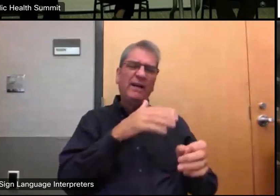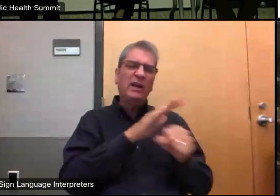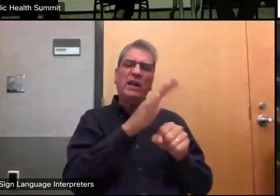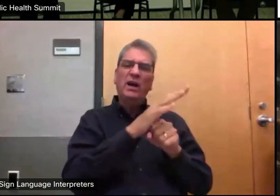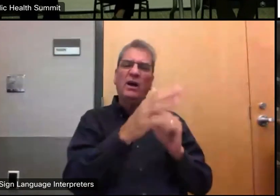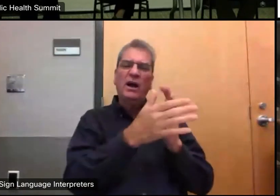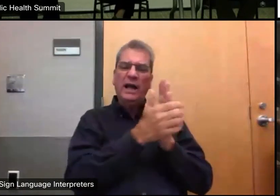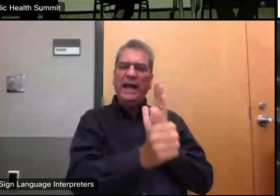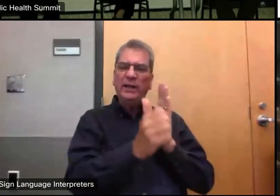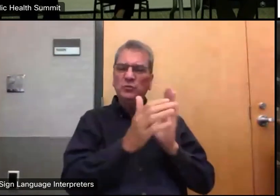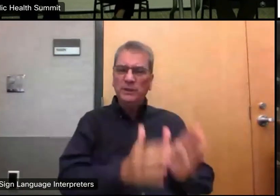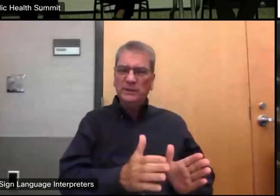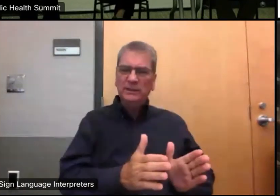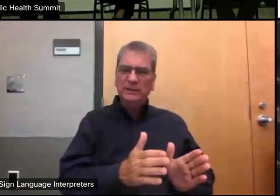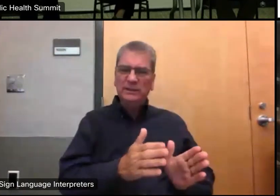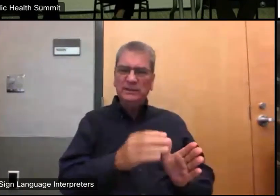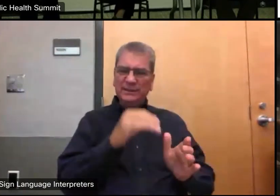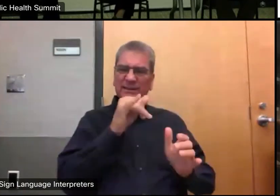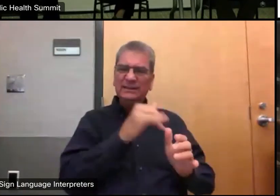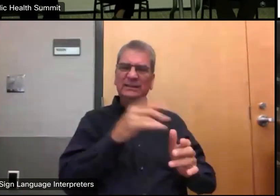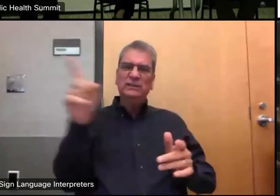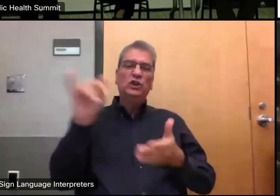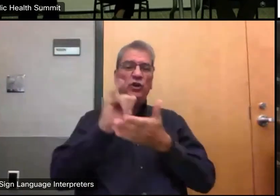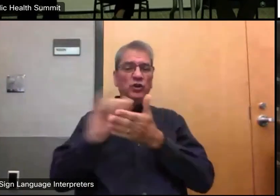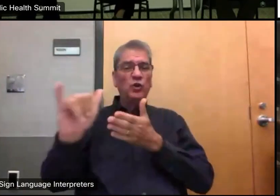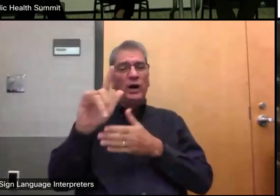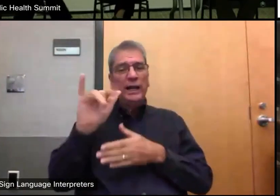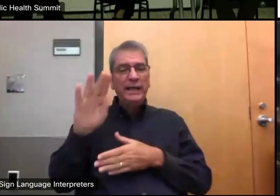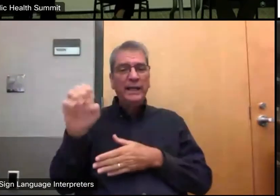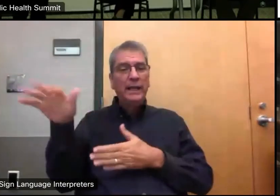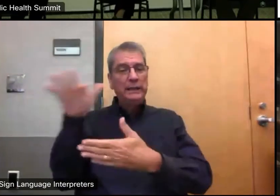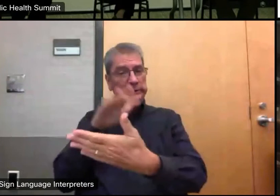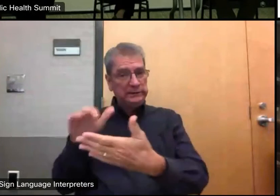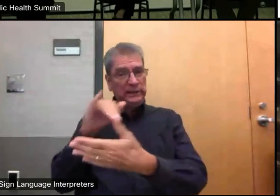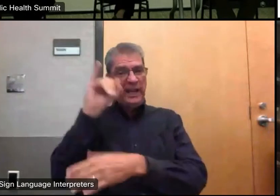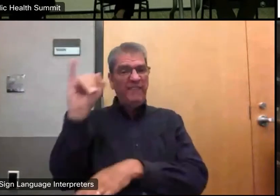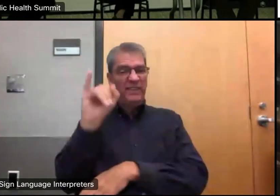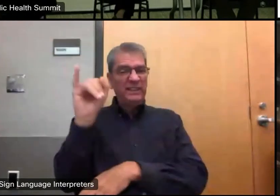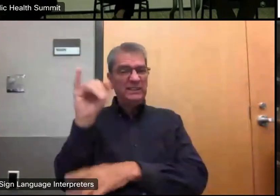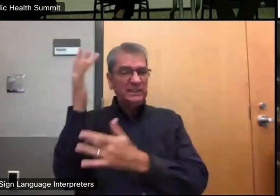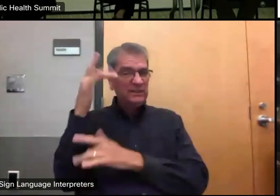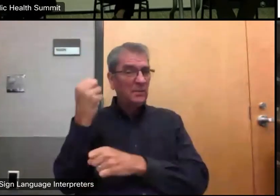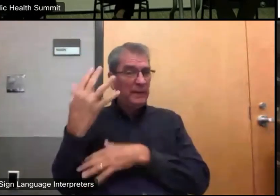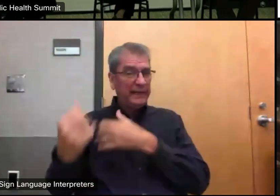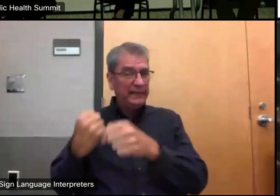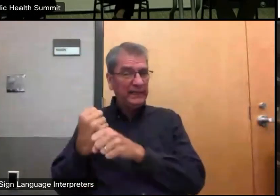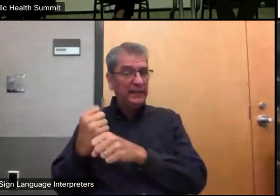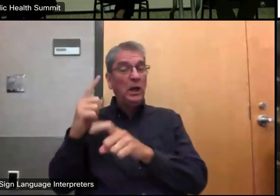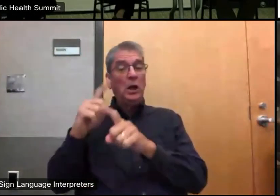lot of these issues, you know, you have folks at the New York Times who have been studying infectious disease for years. But the folks at your local newspaper, or